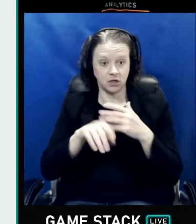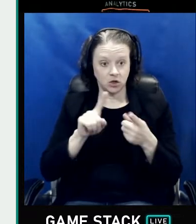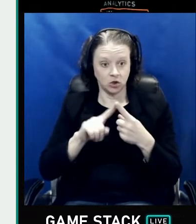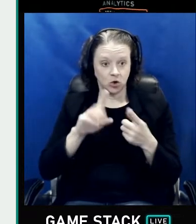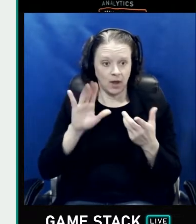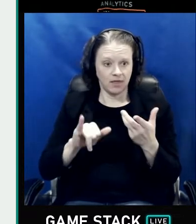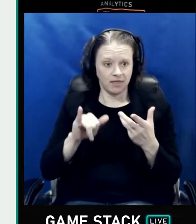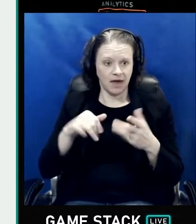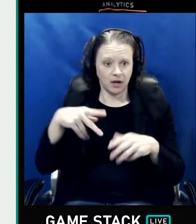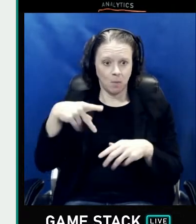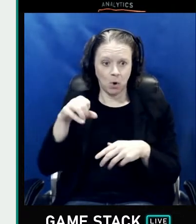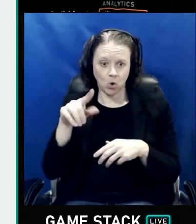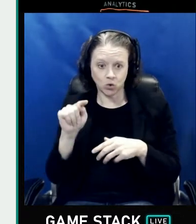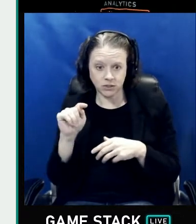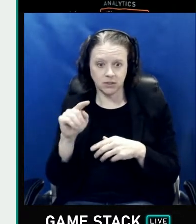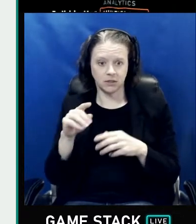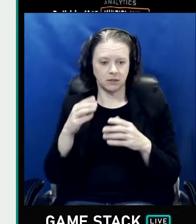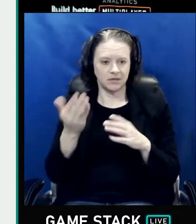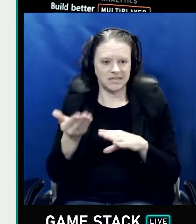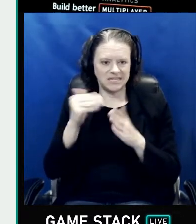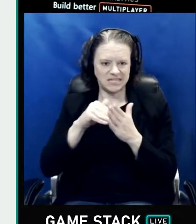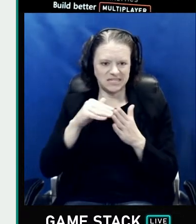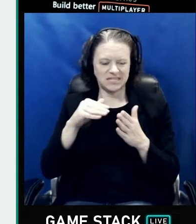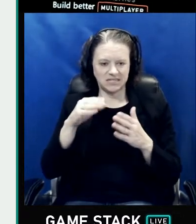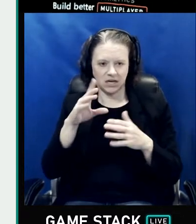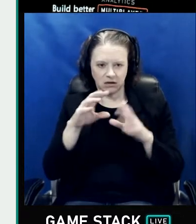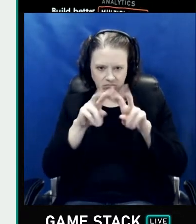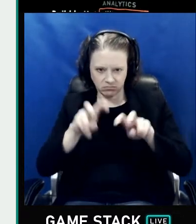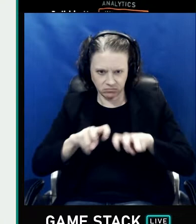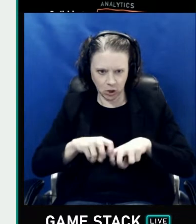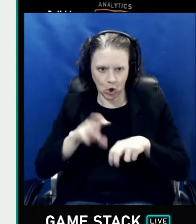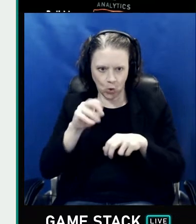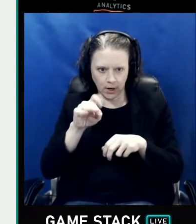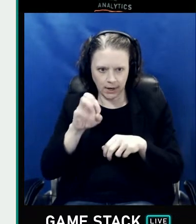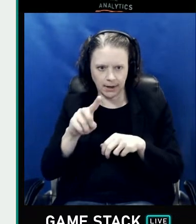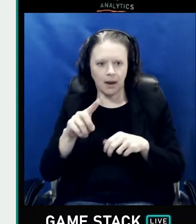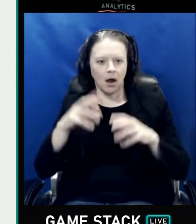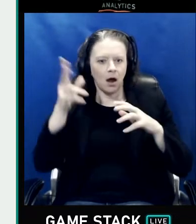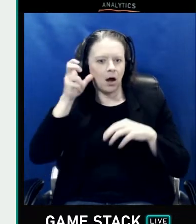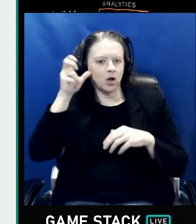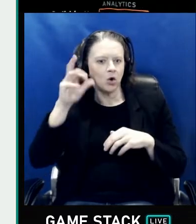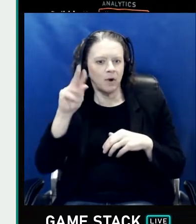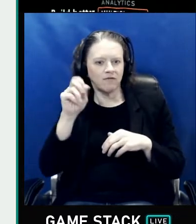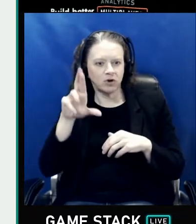So before it actually gets rendered into a microphone, you have, in my headset, you have access to that stream as well.